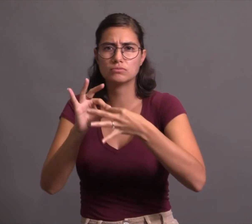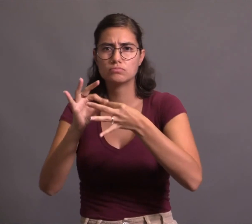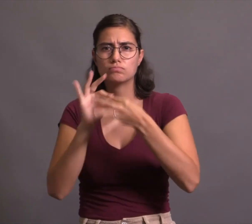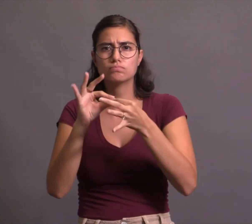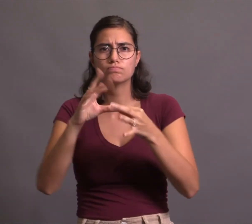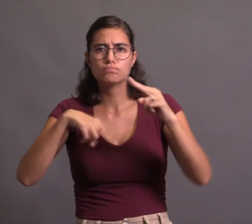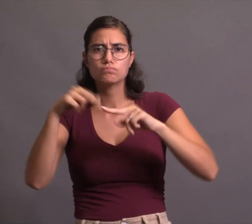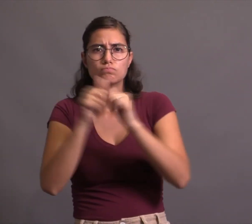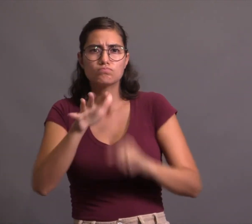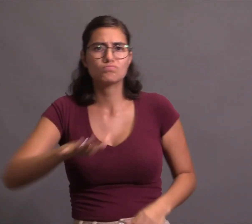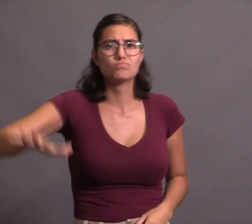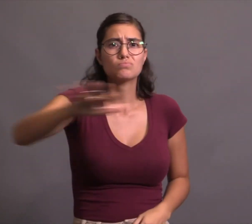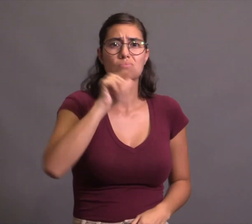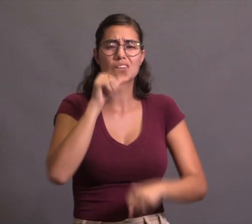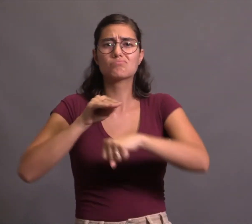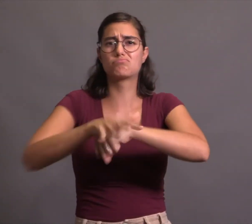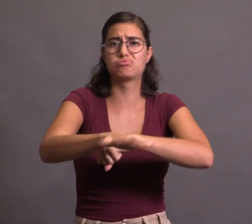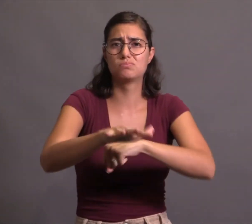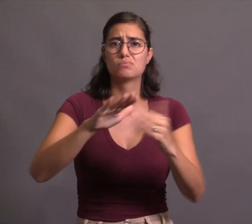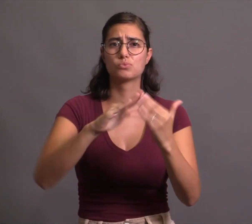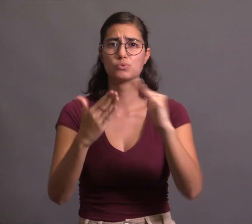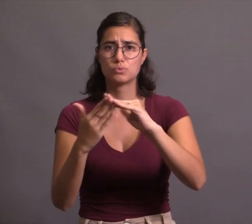building with the affected communities.